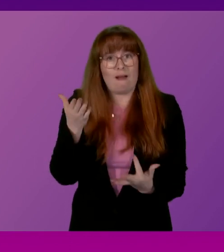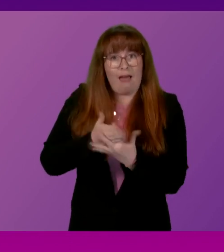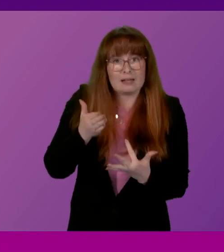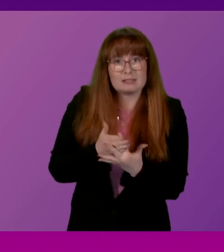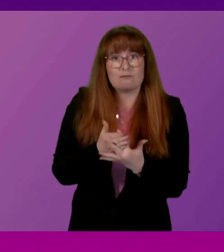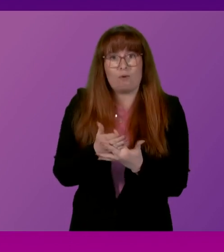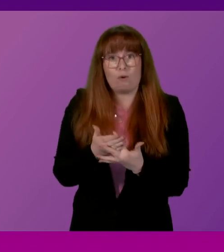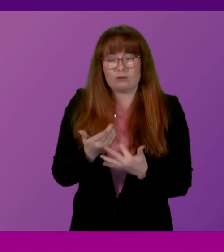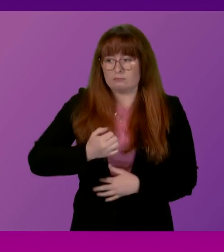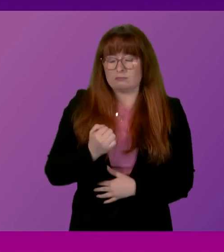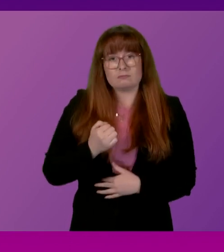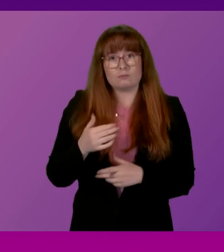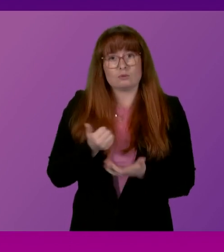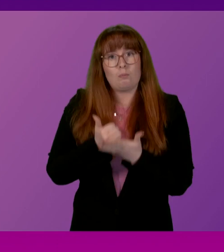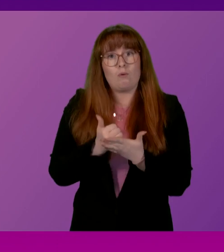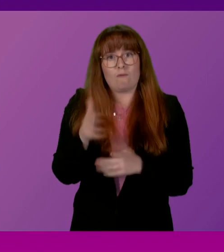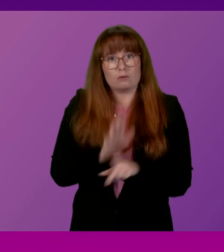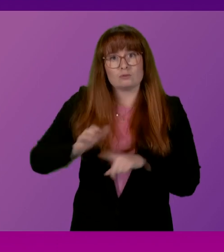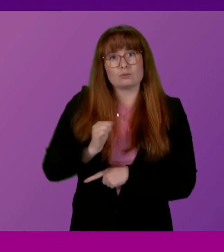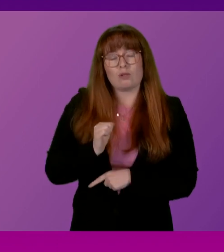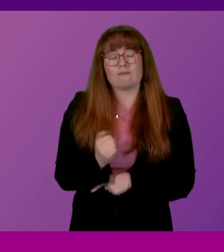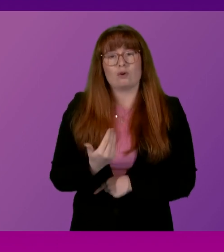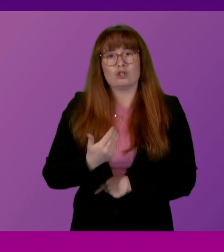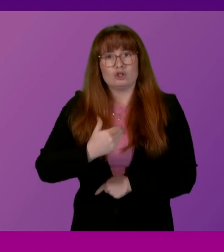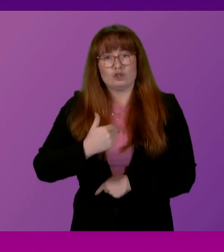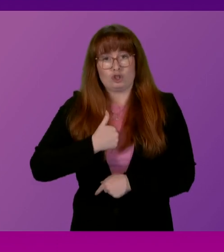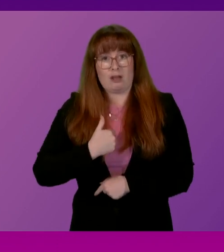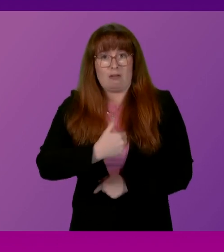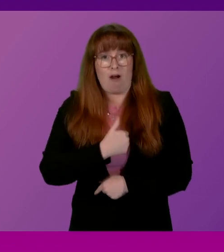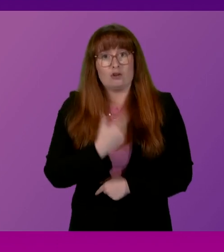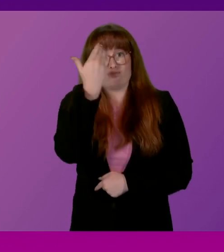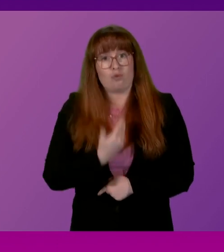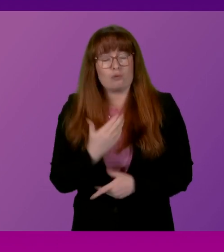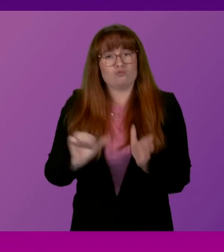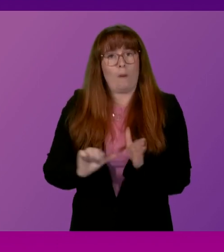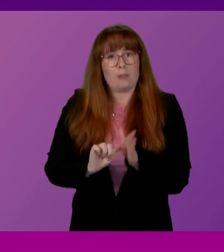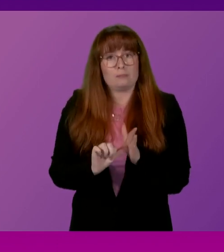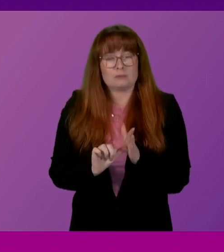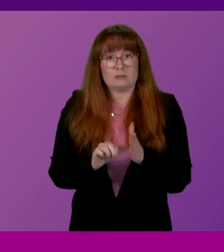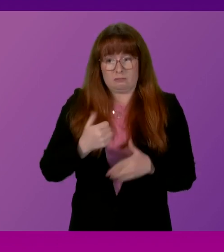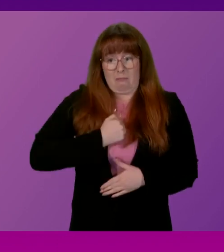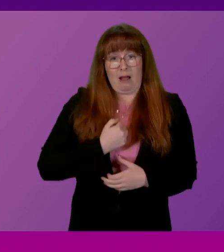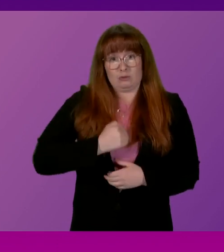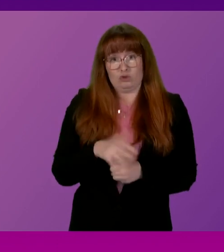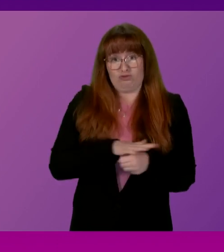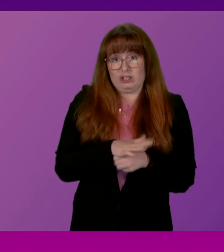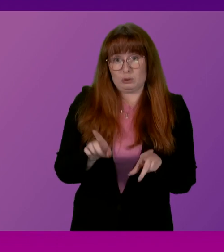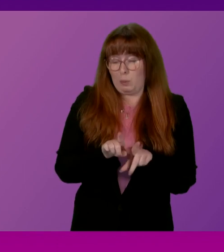one in five people in Scotland who live with chest, heart and stroke conditions, including in my South Scotland region, to access to rehabilitation and support.